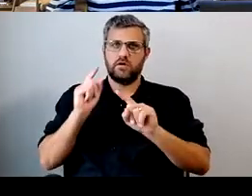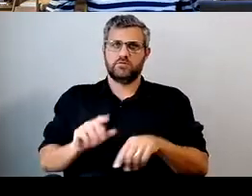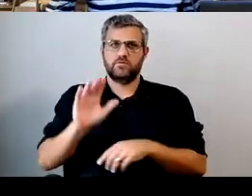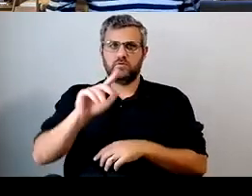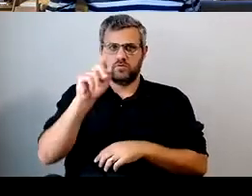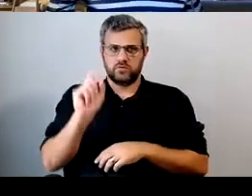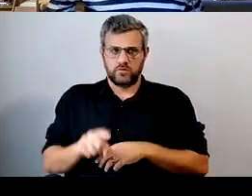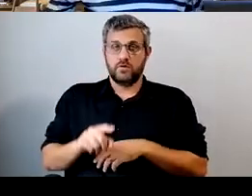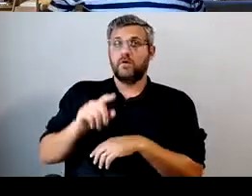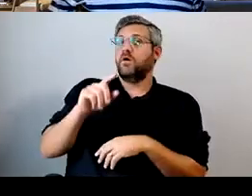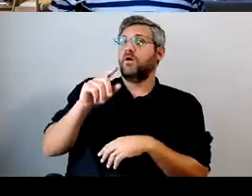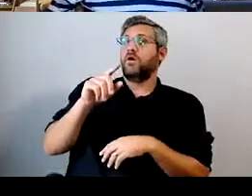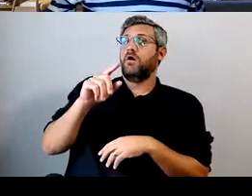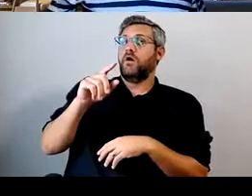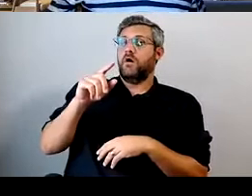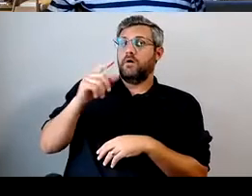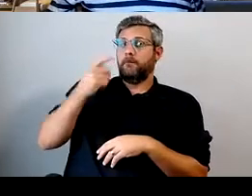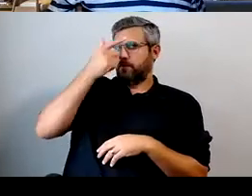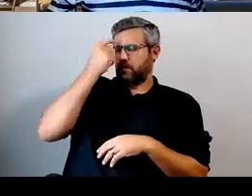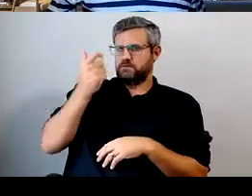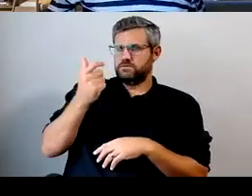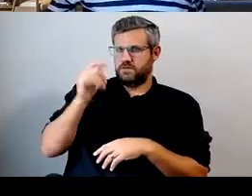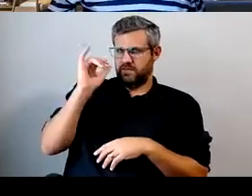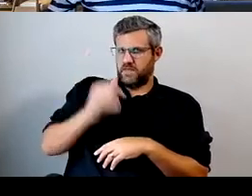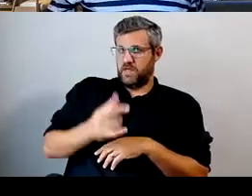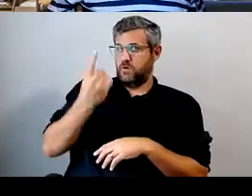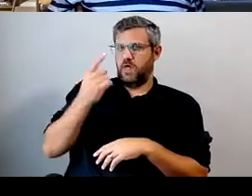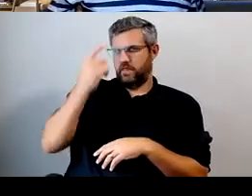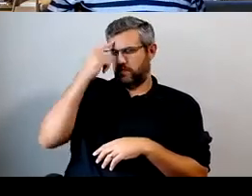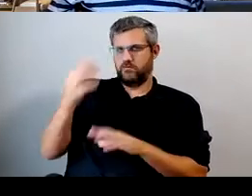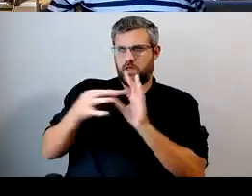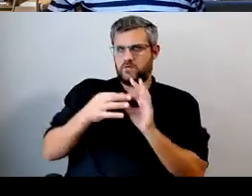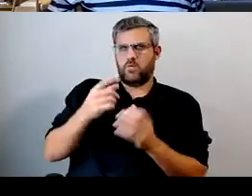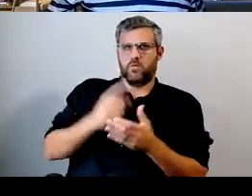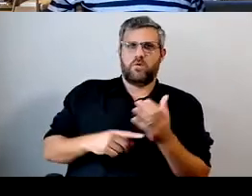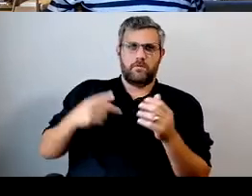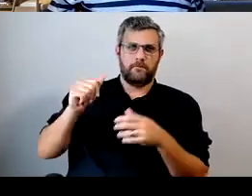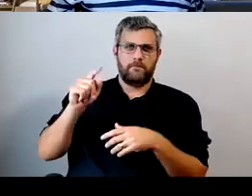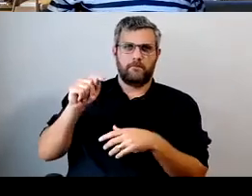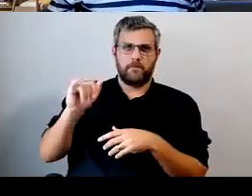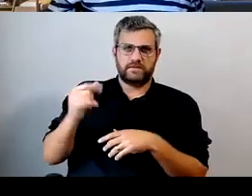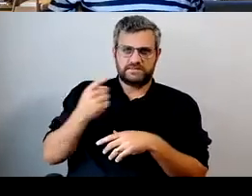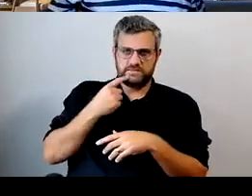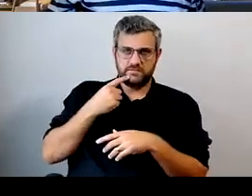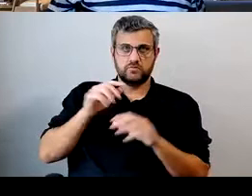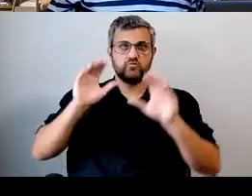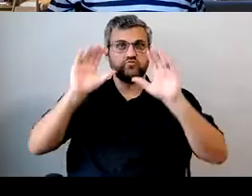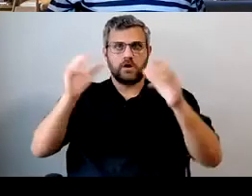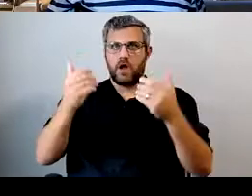So just to break it off just a little bit. I think that kind of goes back to what Patti said a minute ago before is that that would be a great asset if you're having like